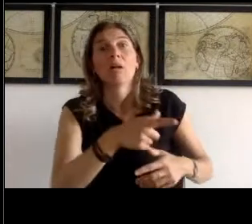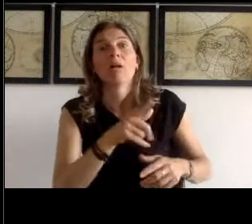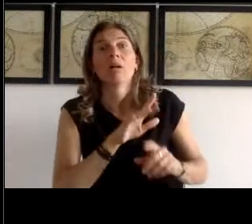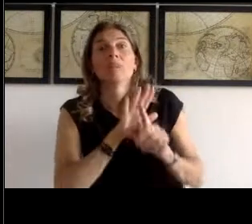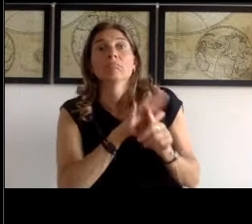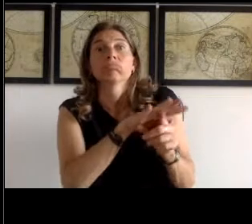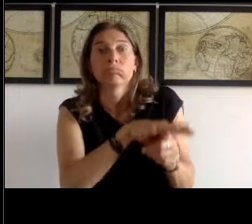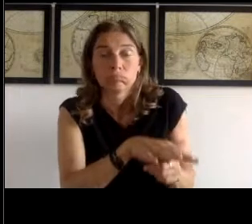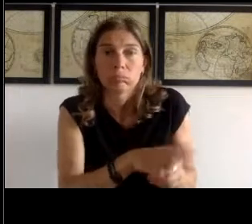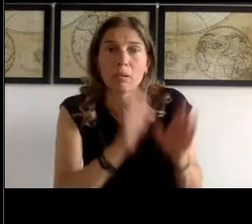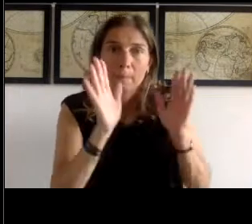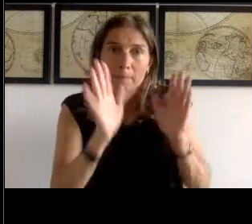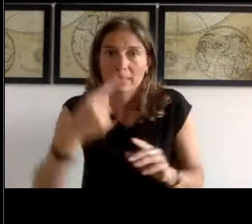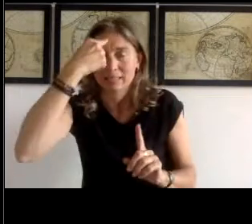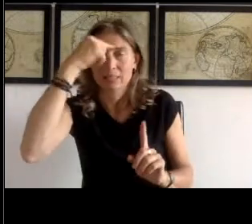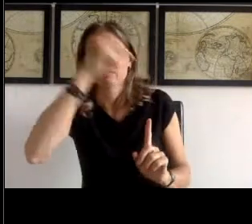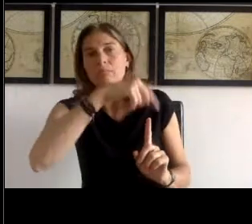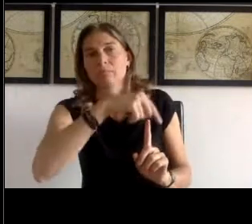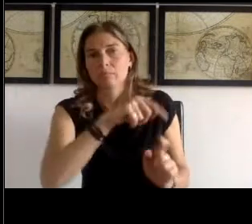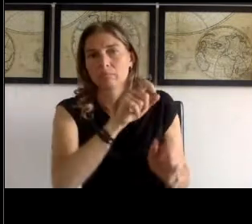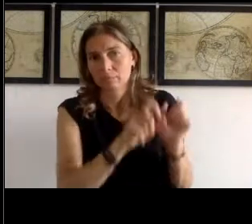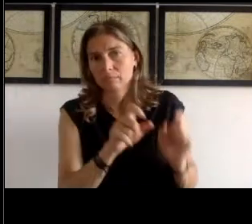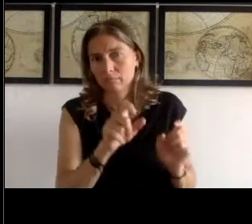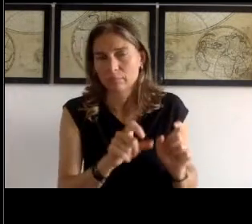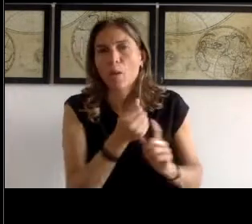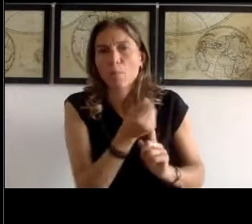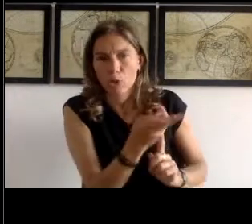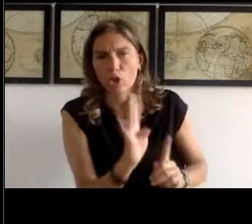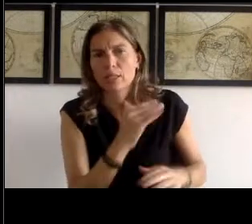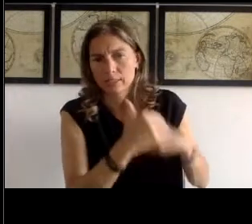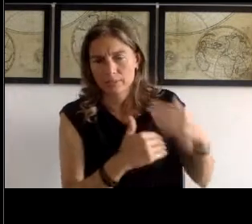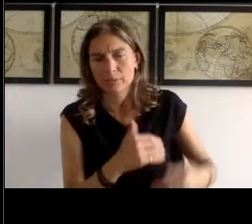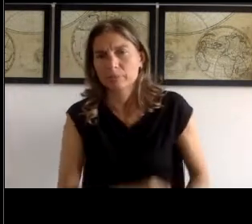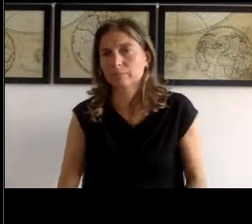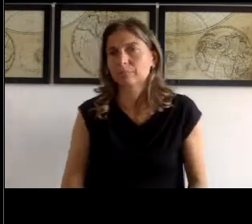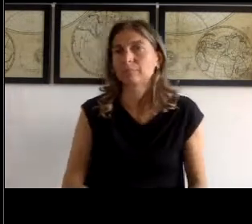Maybe the students, Virginia and Klaas, do you know of such a database?